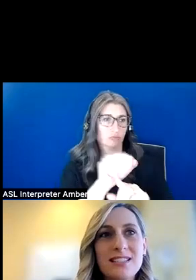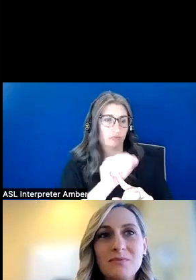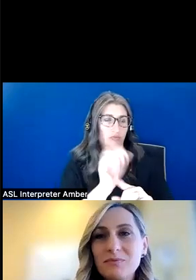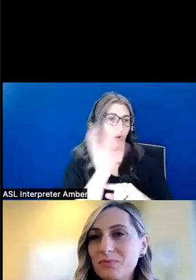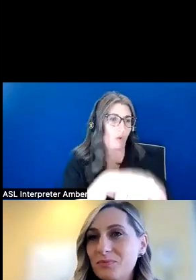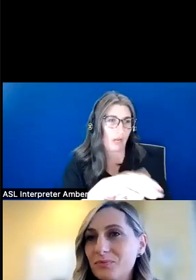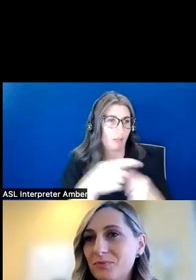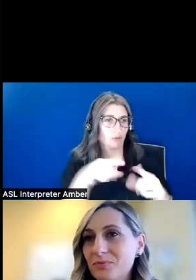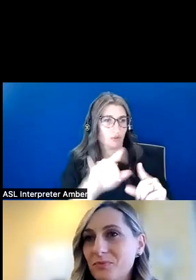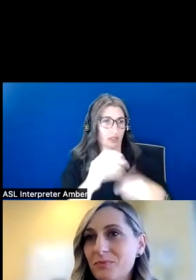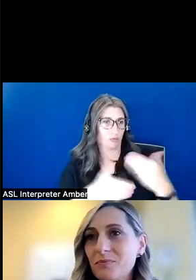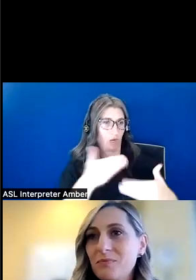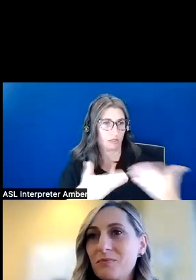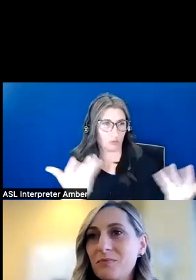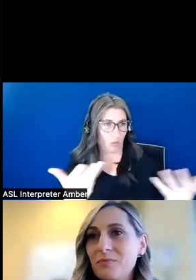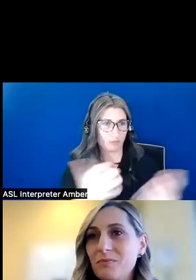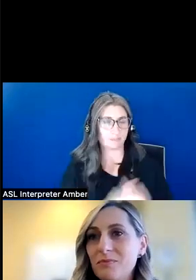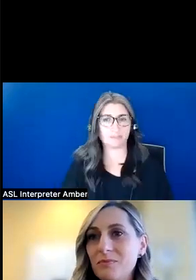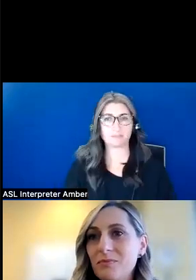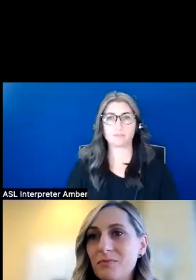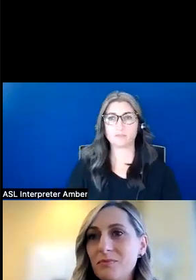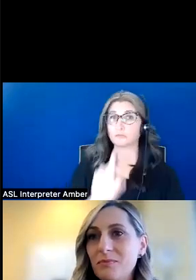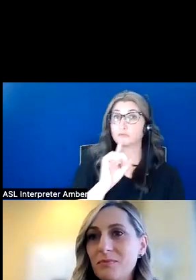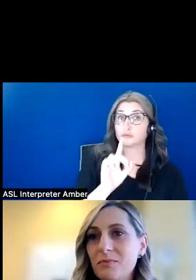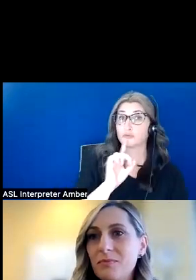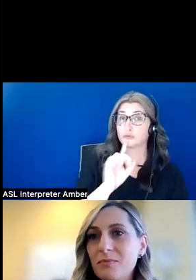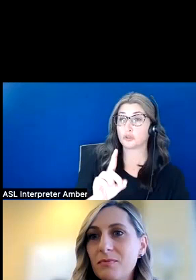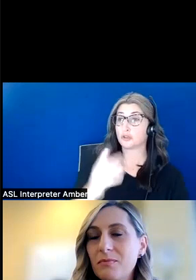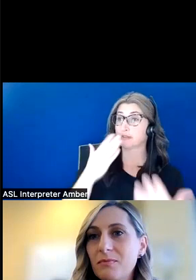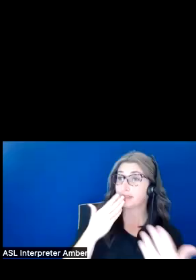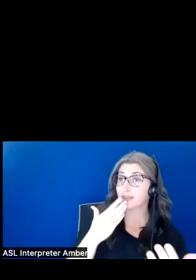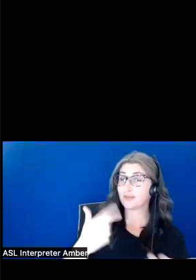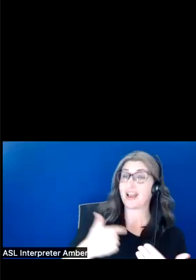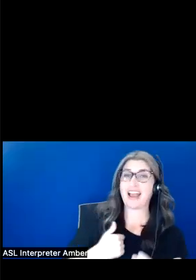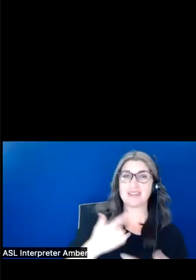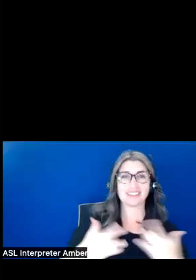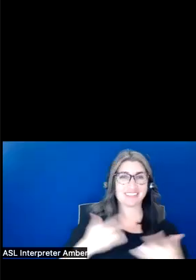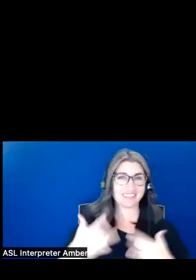Sure, Lenay, thank you. I'm excited to talk about this part, because it's real.